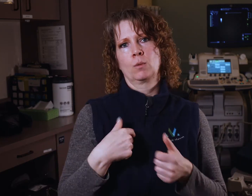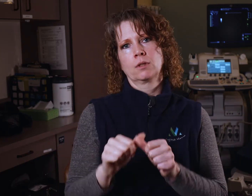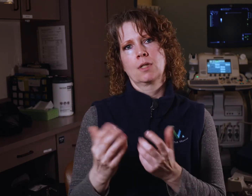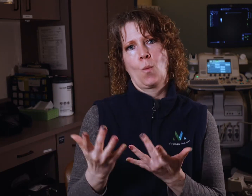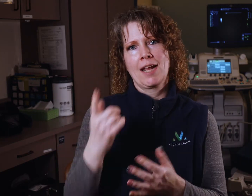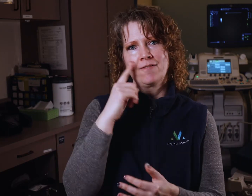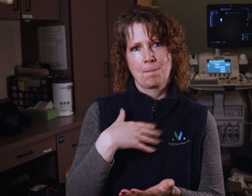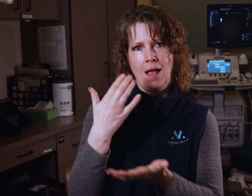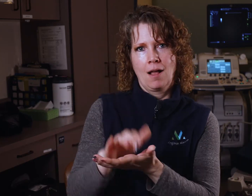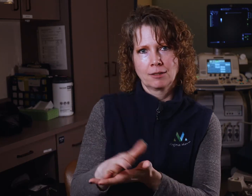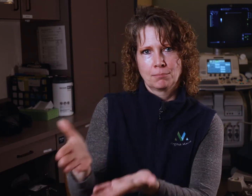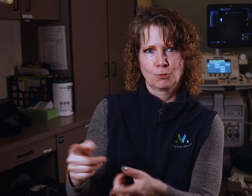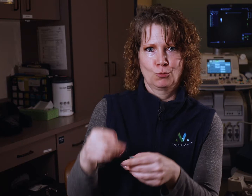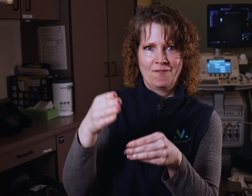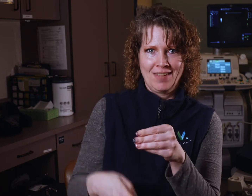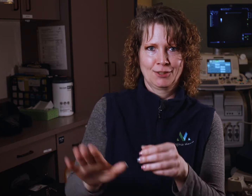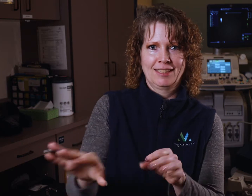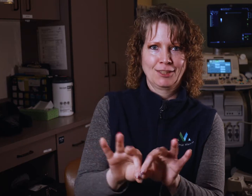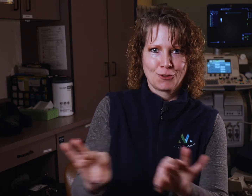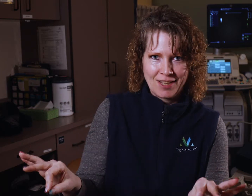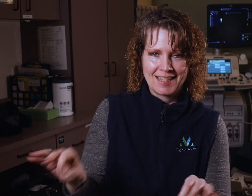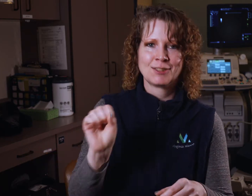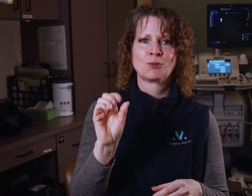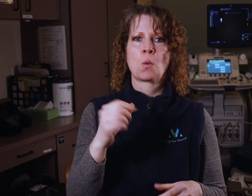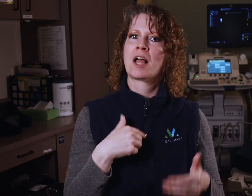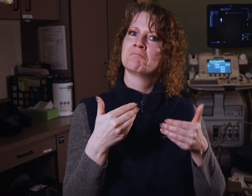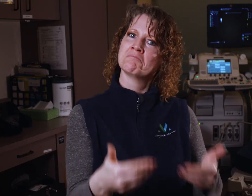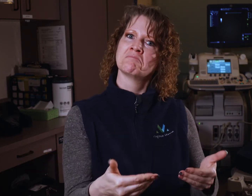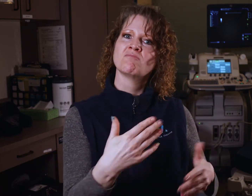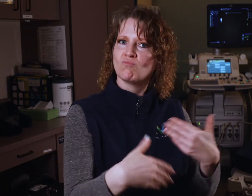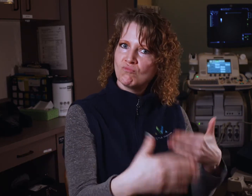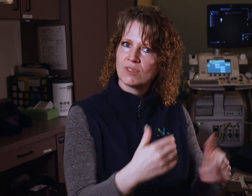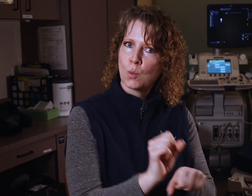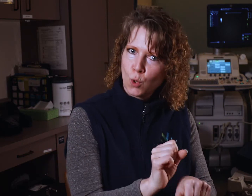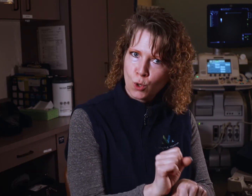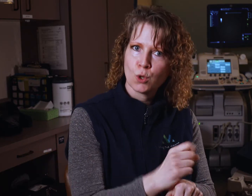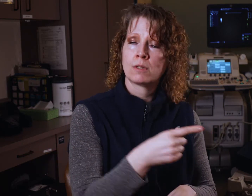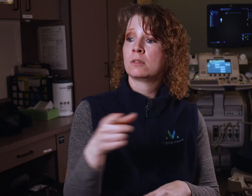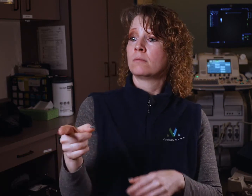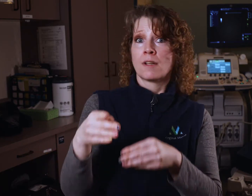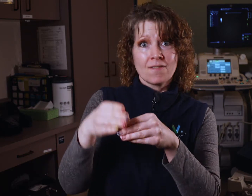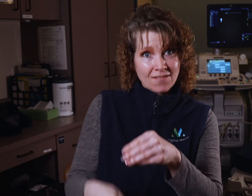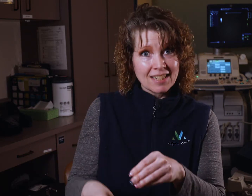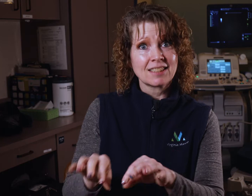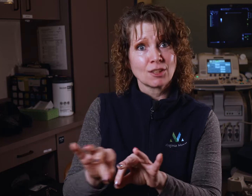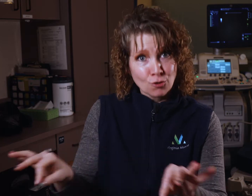a job after graduation. Since I was waiting for my husband to finish his degree, I accepted the job offer.